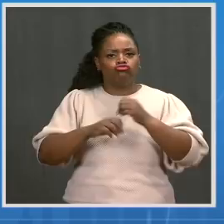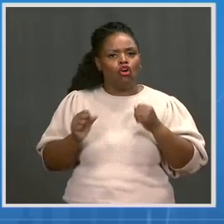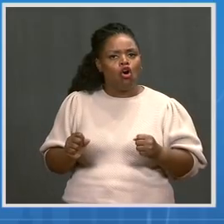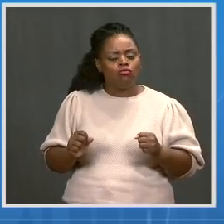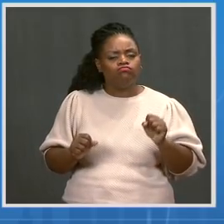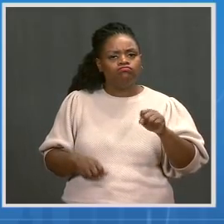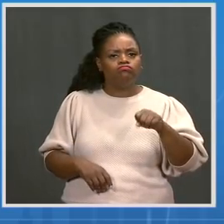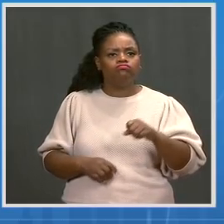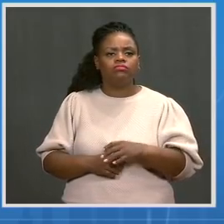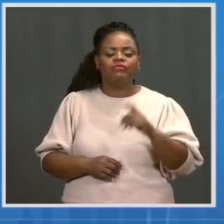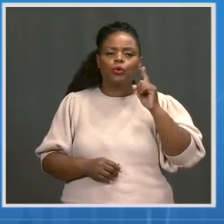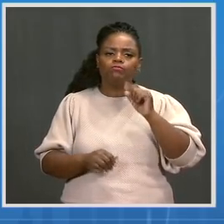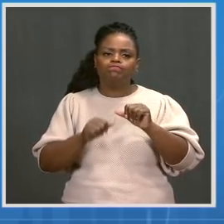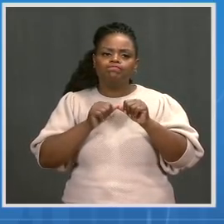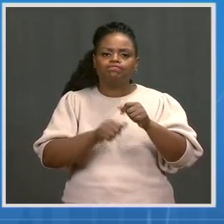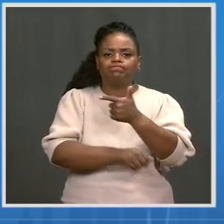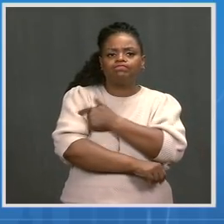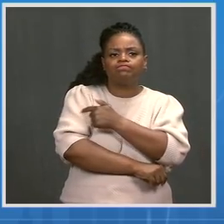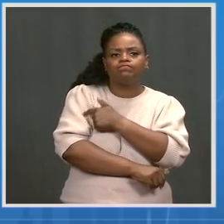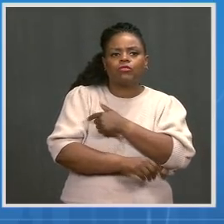and millions more Americans across the coming months.